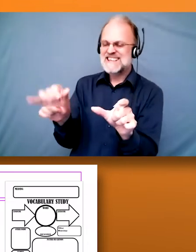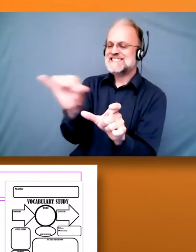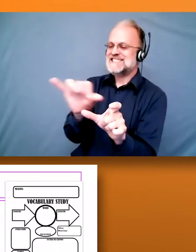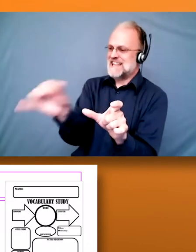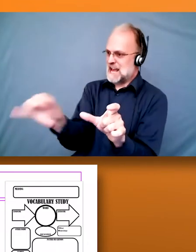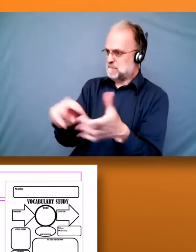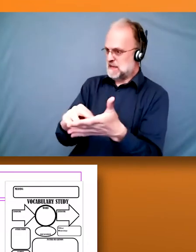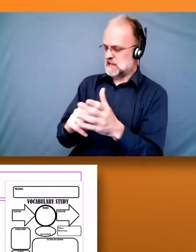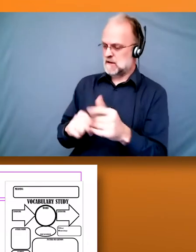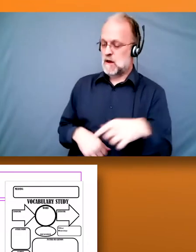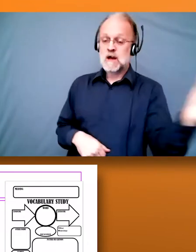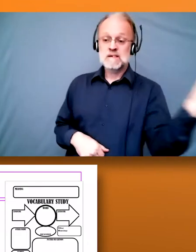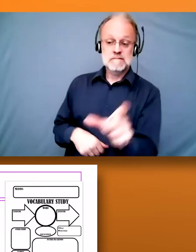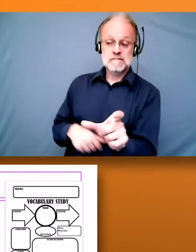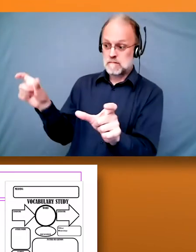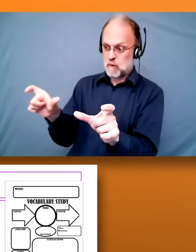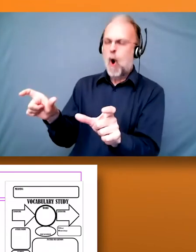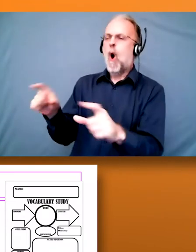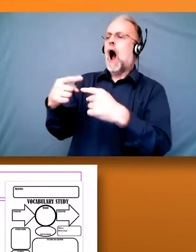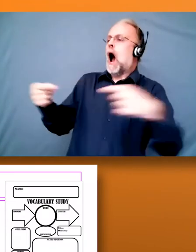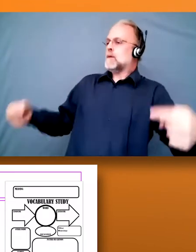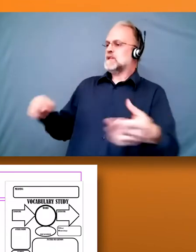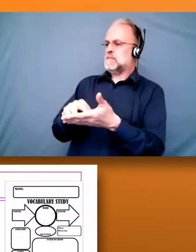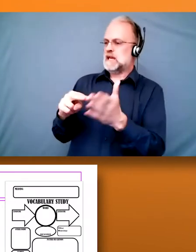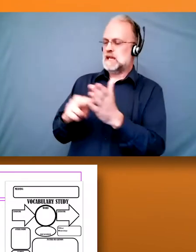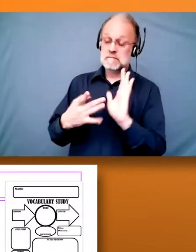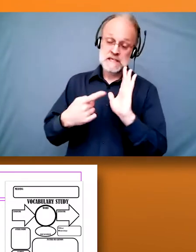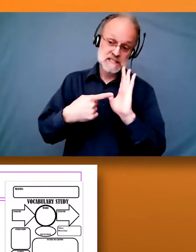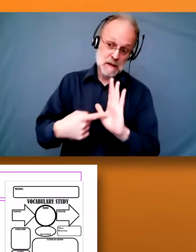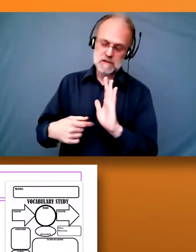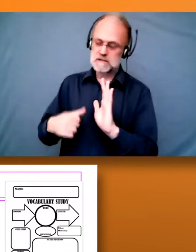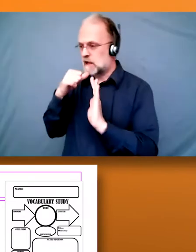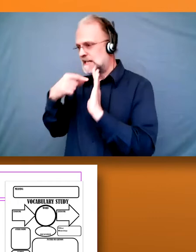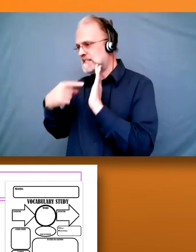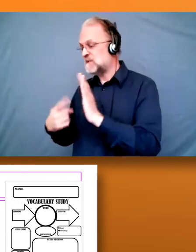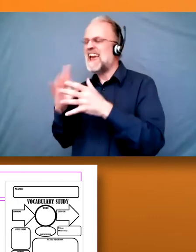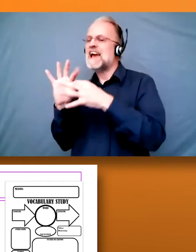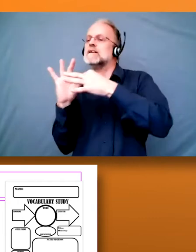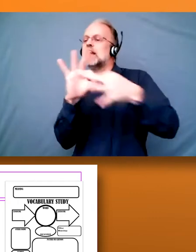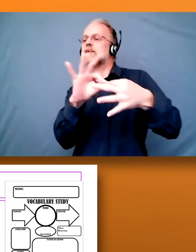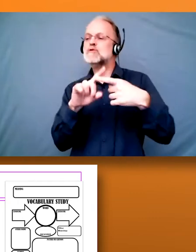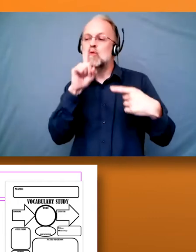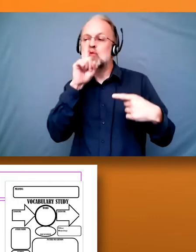So synonyms, antonyms, examples and non-examples, and what we call connections to real world.